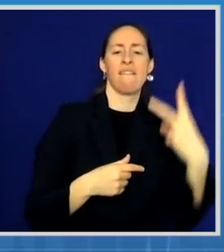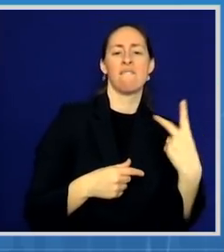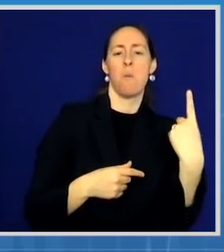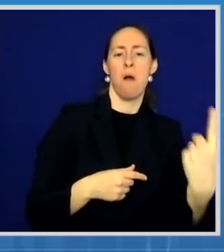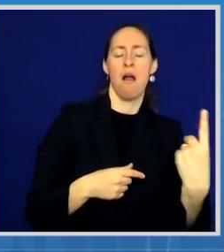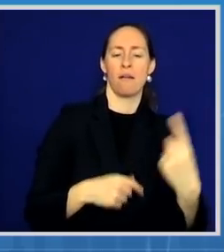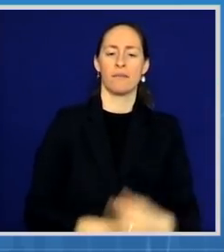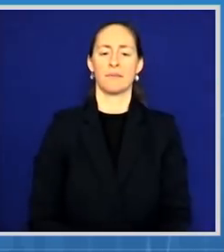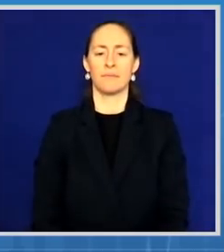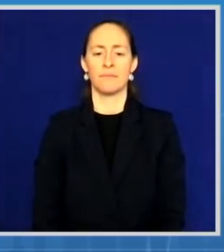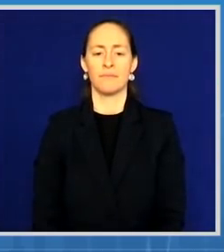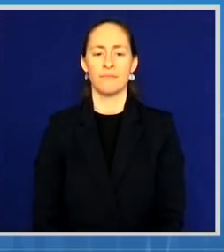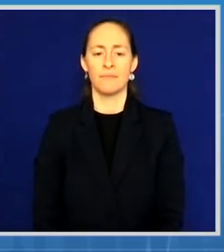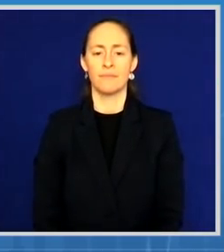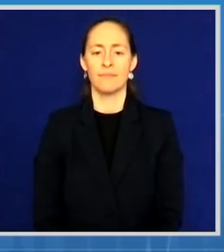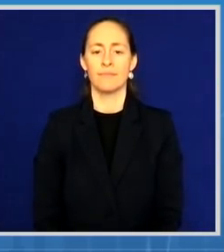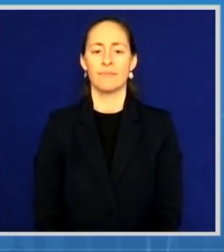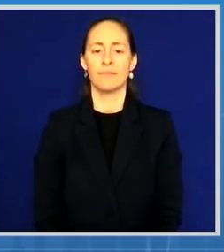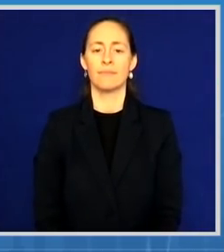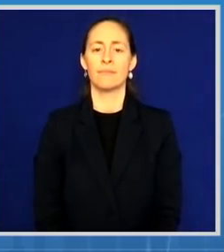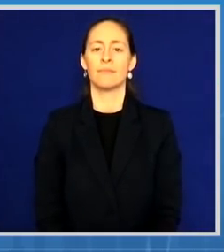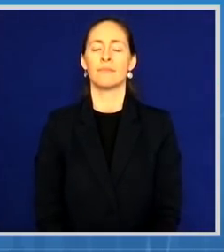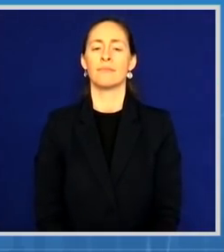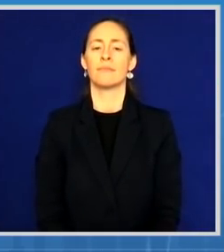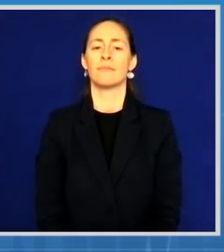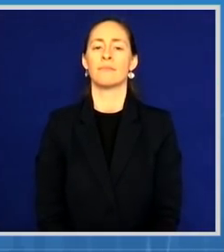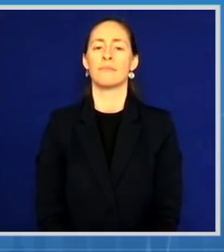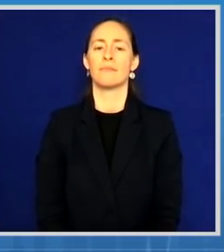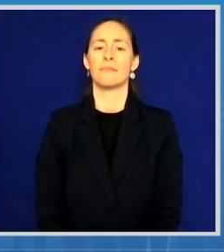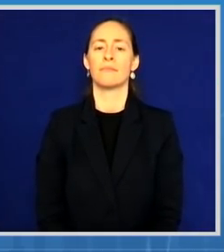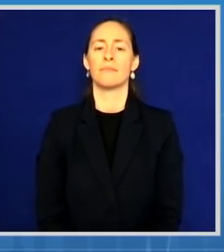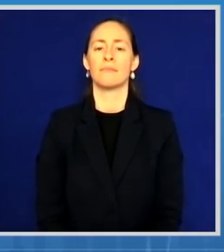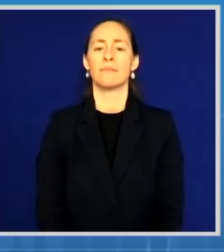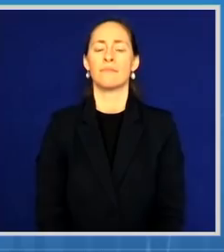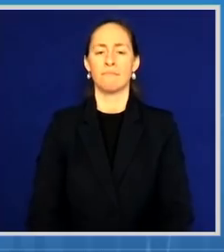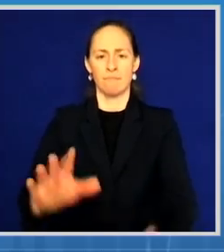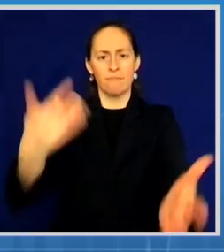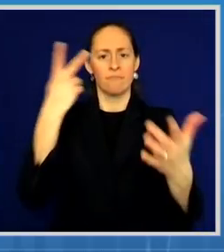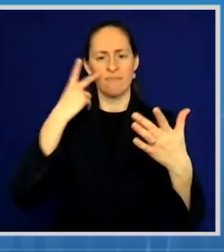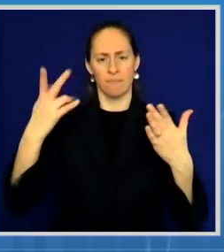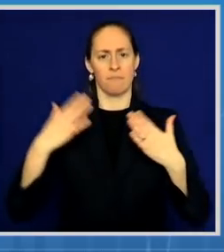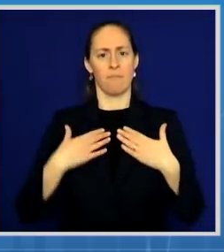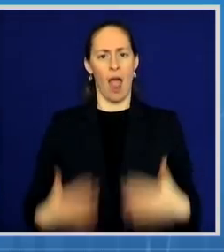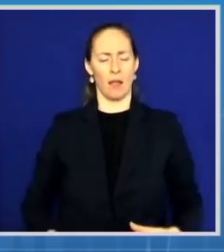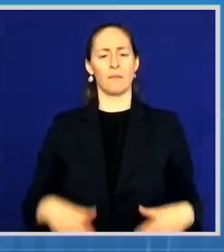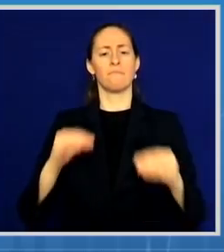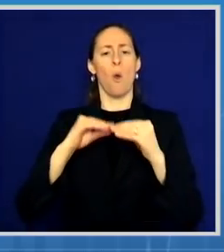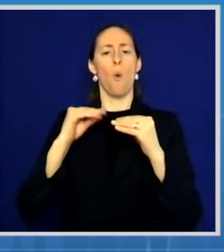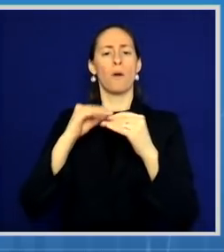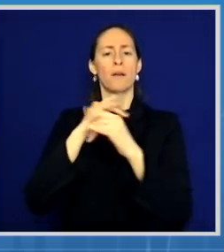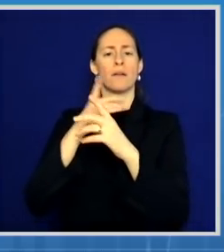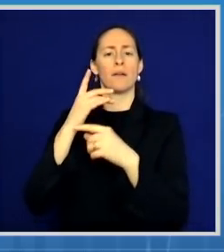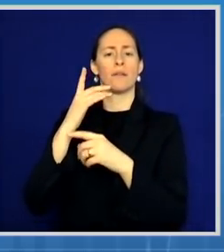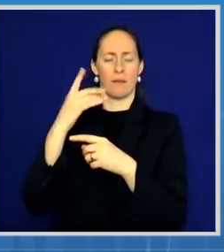Now, when you look at the immune response to a single dose of mRNA vaccines in organ transplant